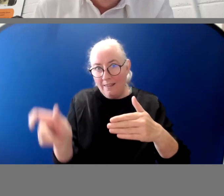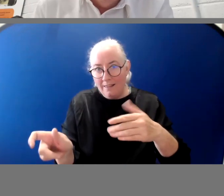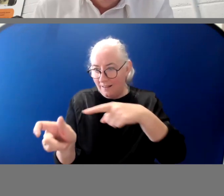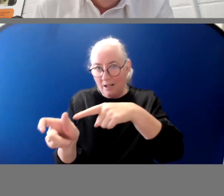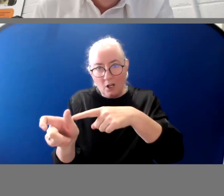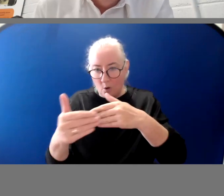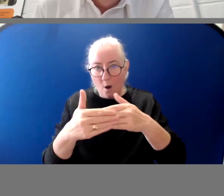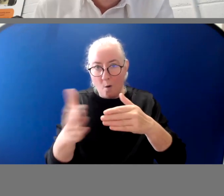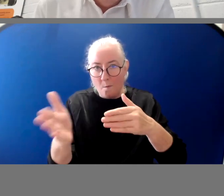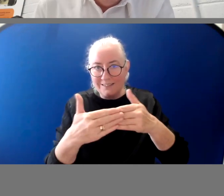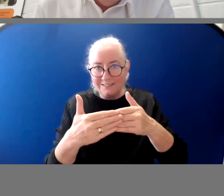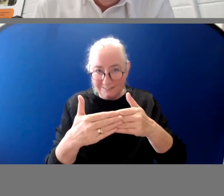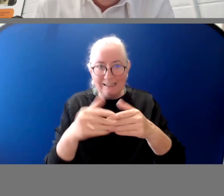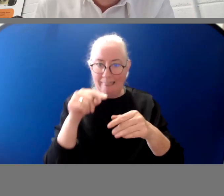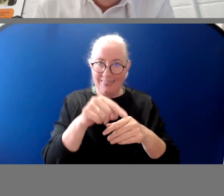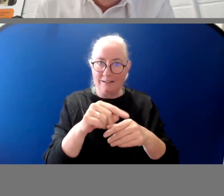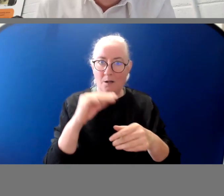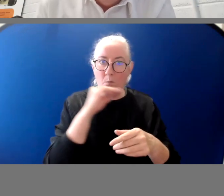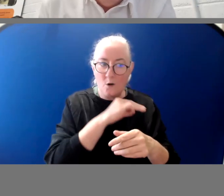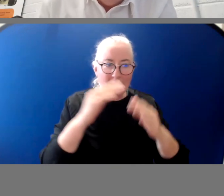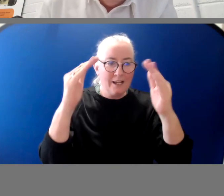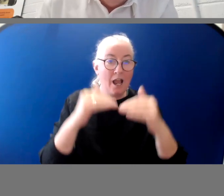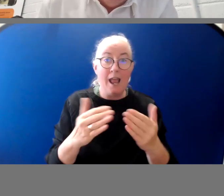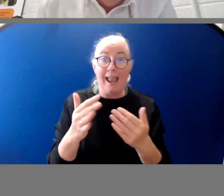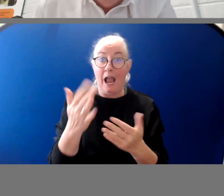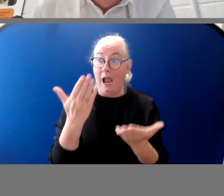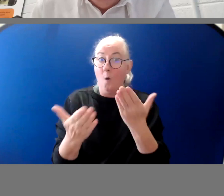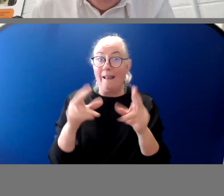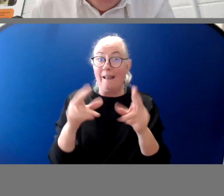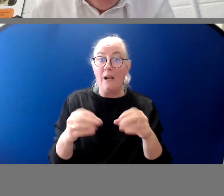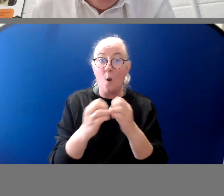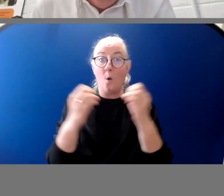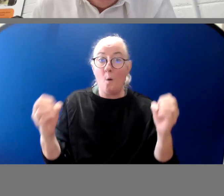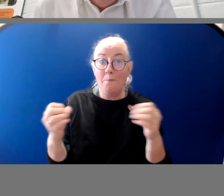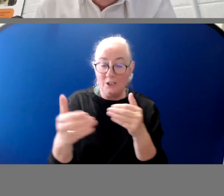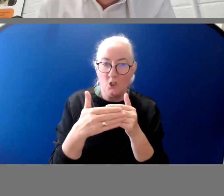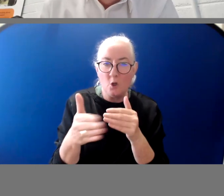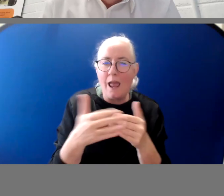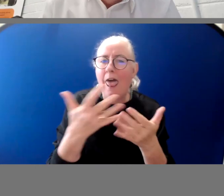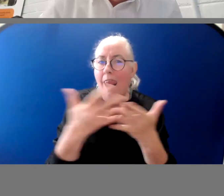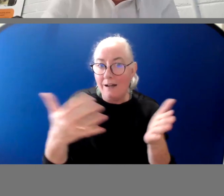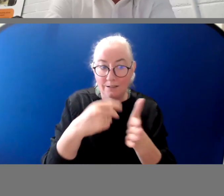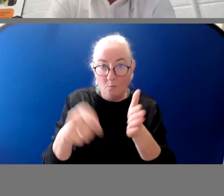and so and so on opening forces so we found on a lot of projects that we were when we started our